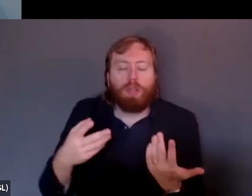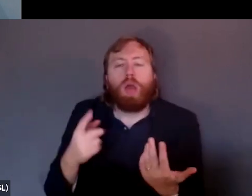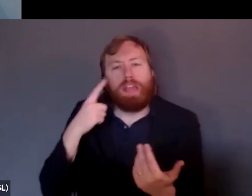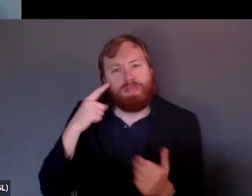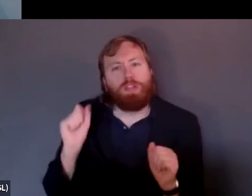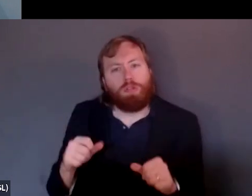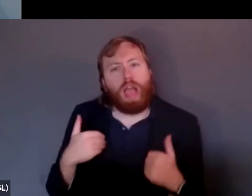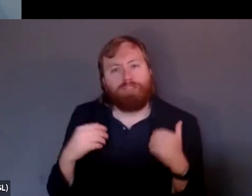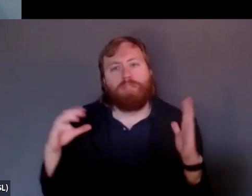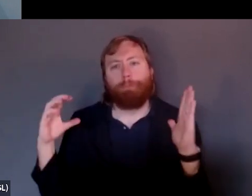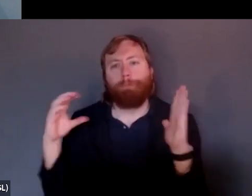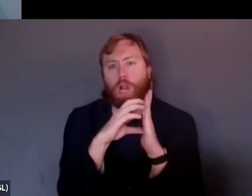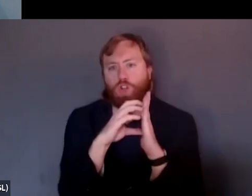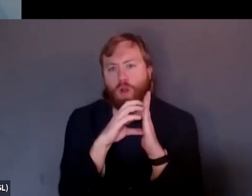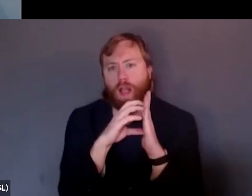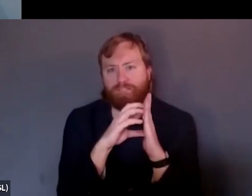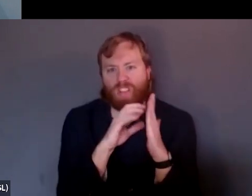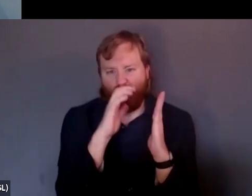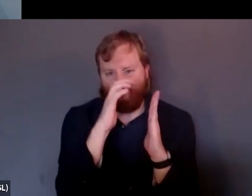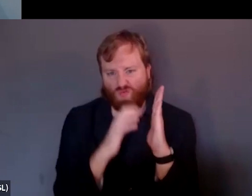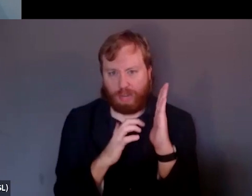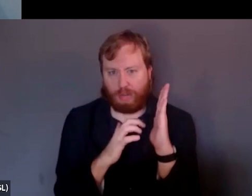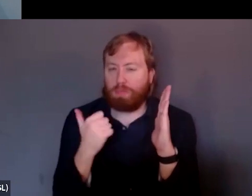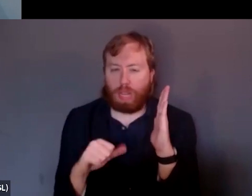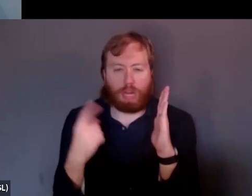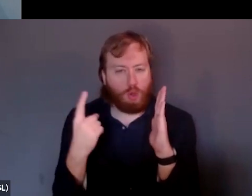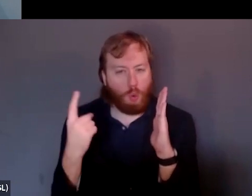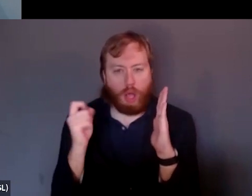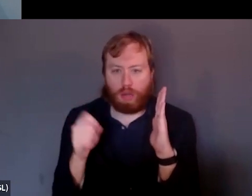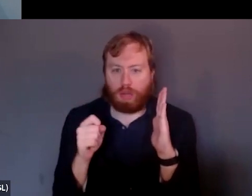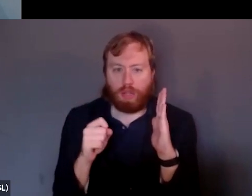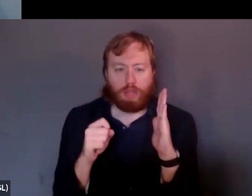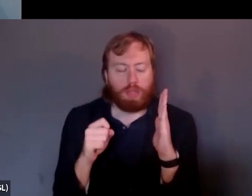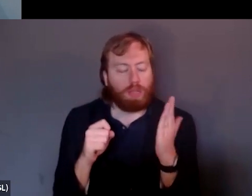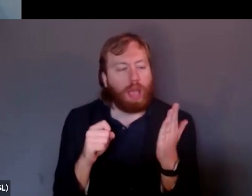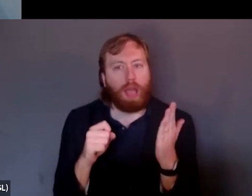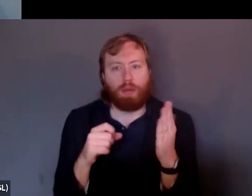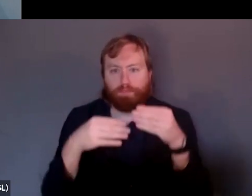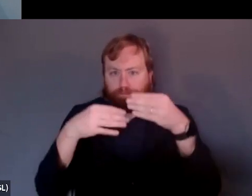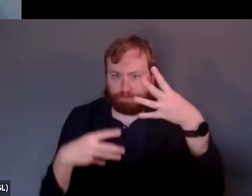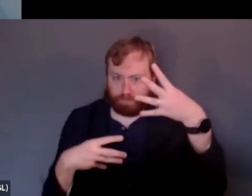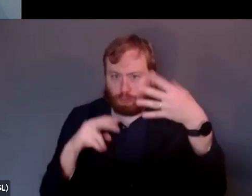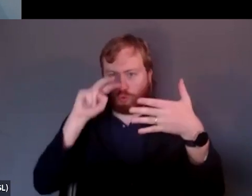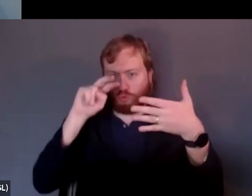and then anyone could expand that and read that because there might be people that are sighted,